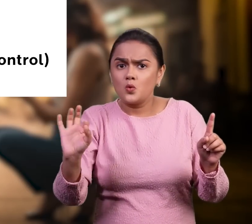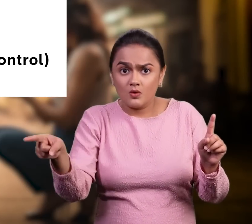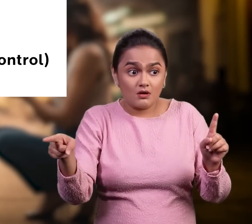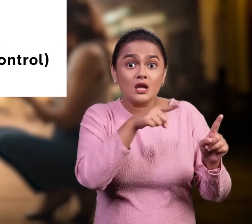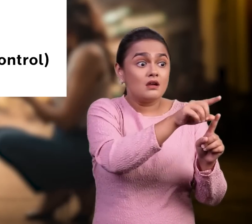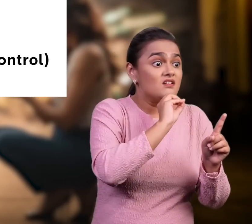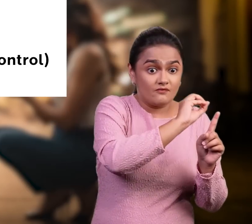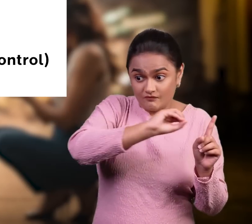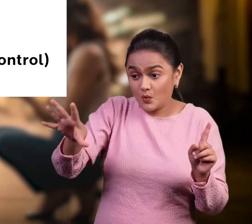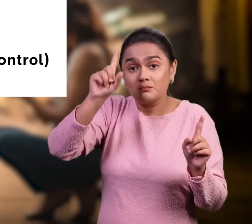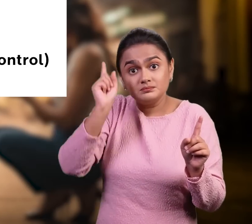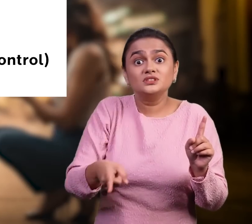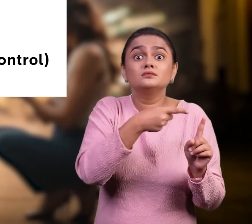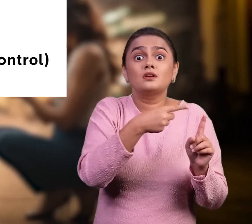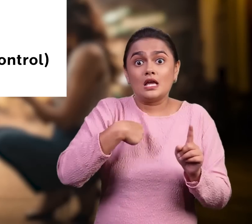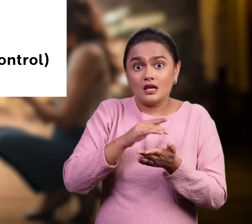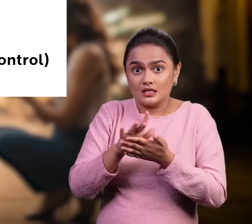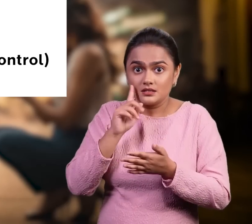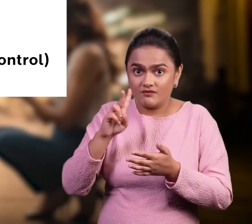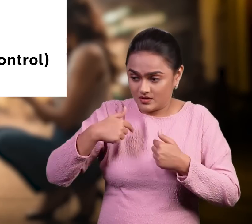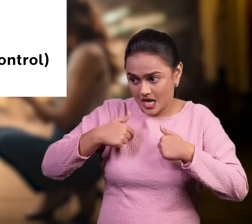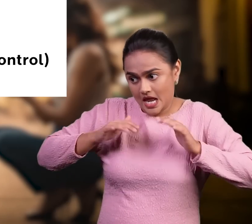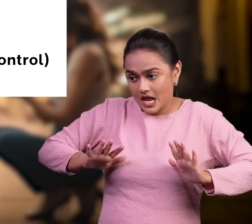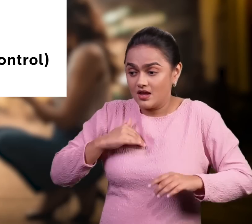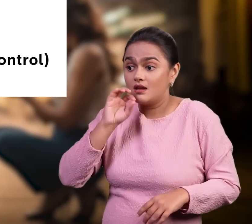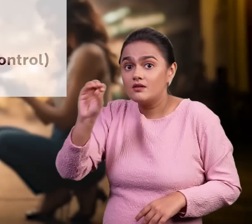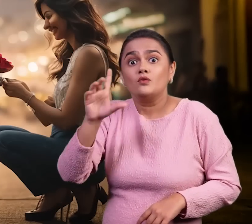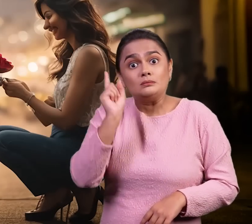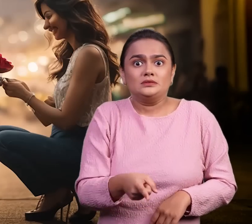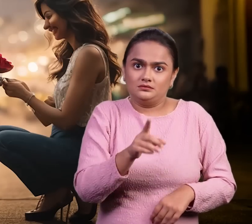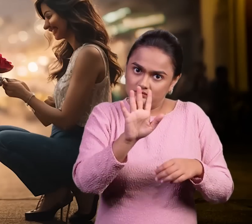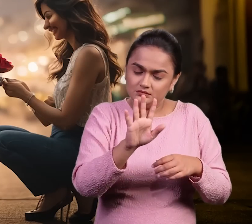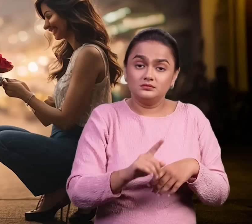they must inform their partner about their status. Secondly,